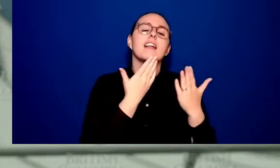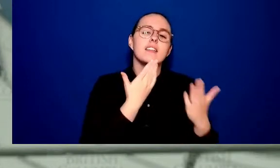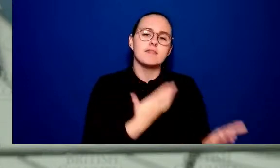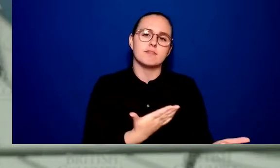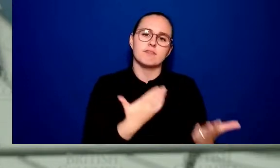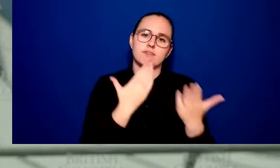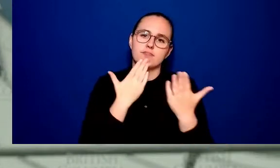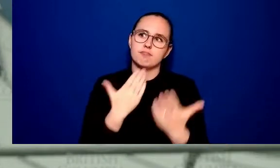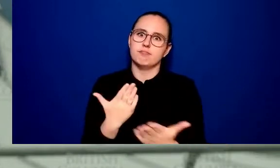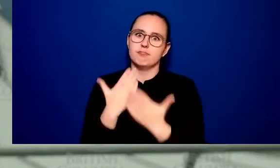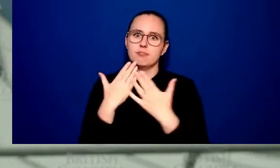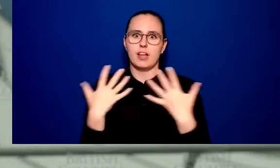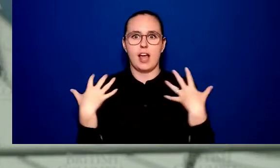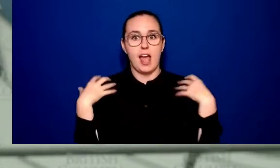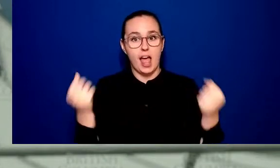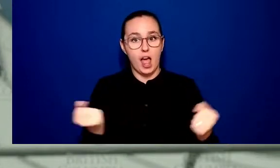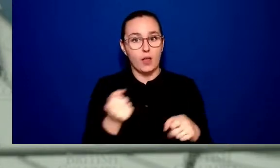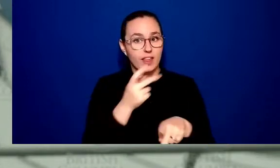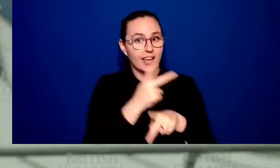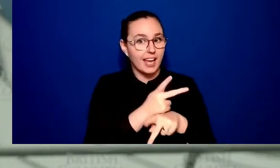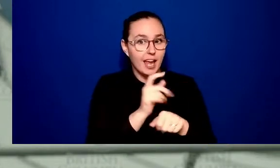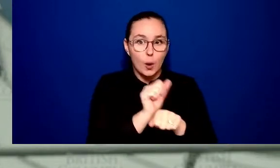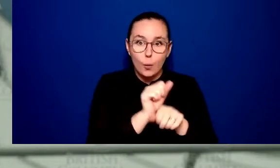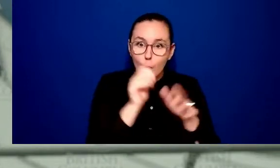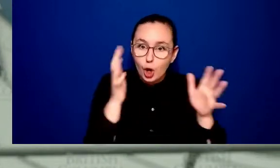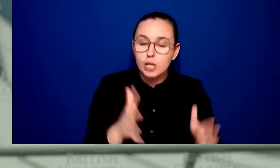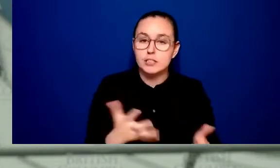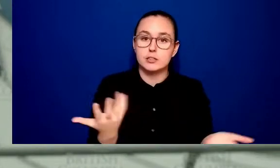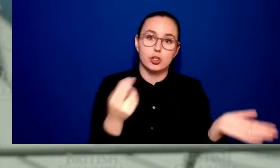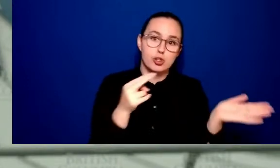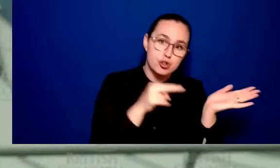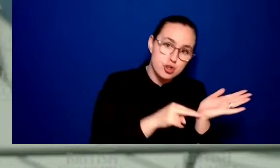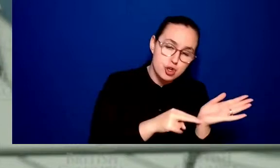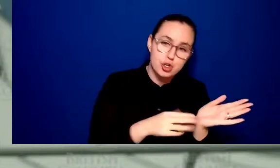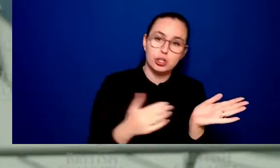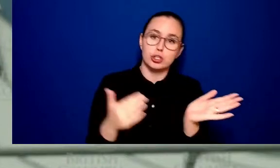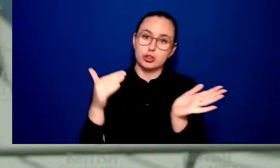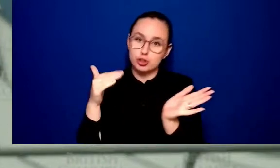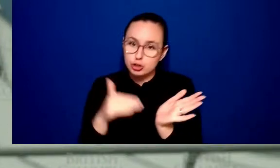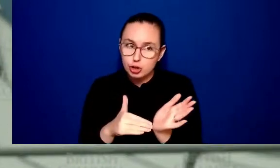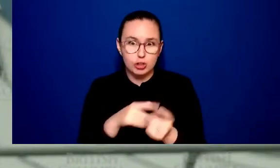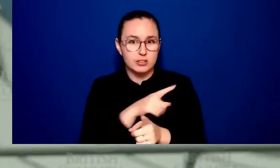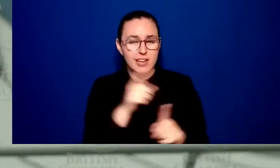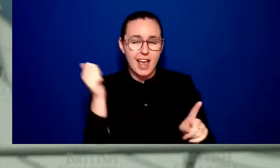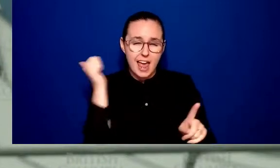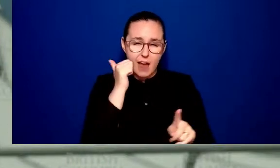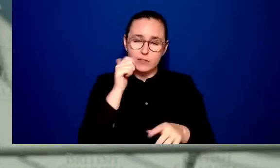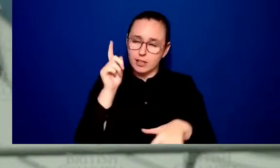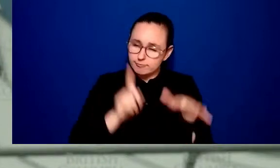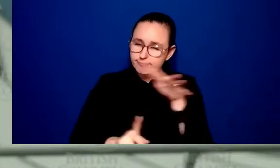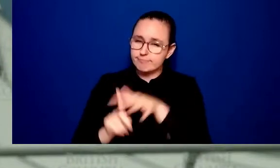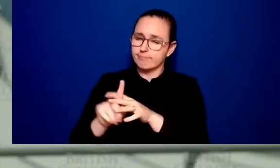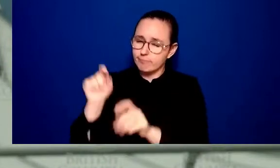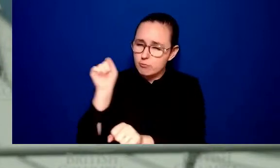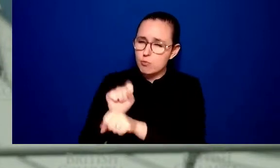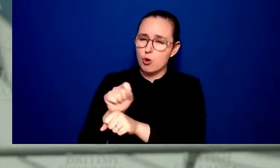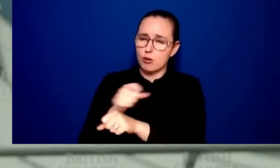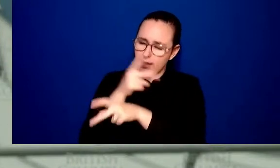And we know that you are showing up every day. And caring for people across the province who need the services